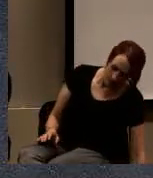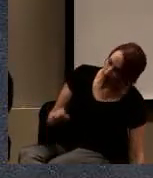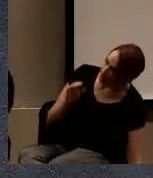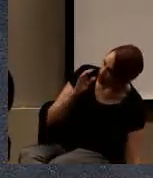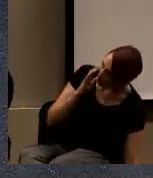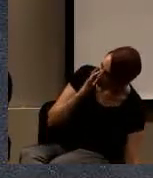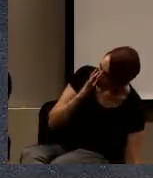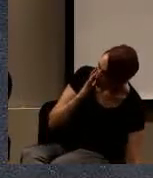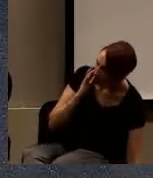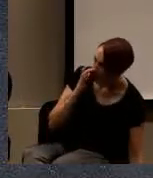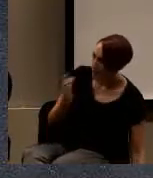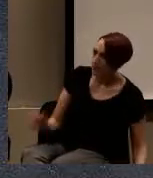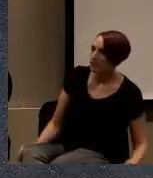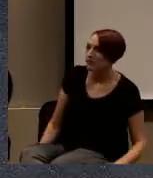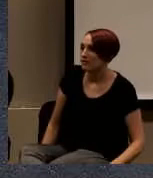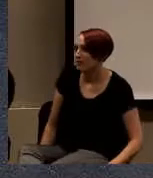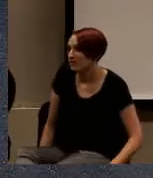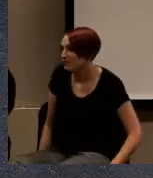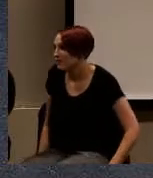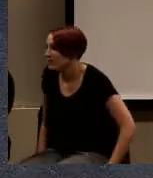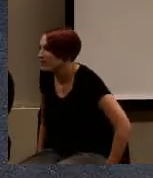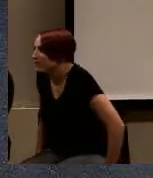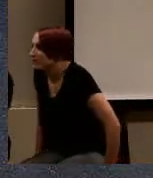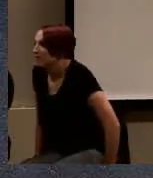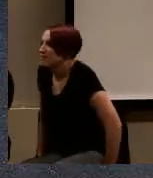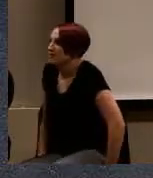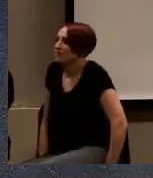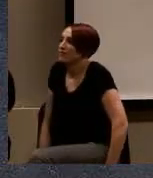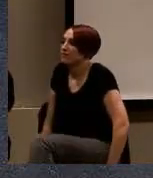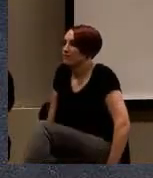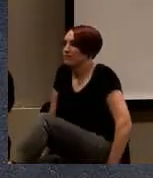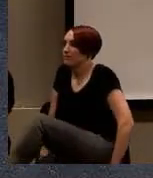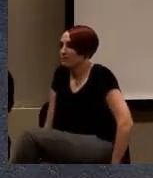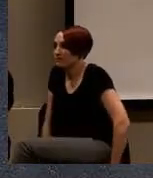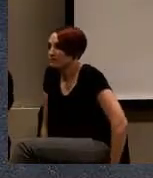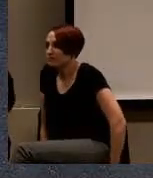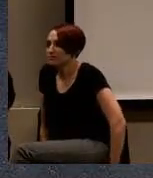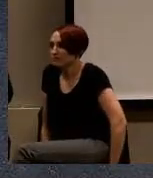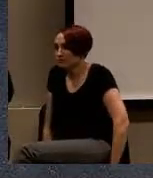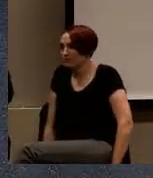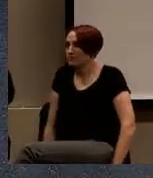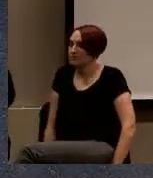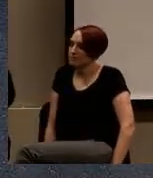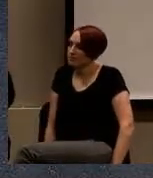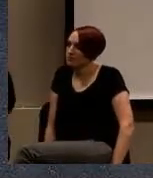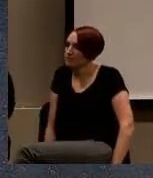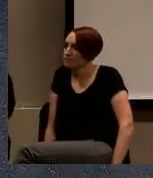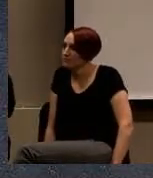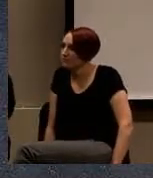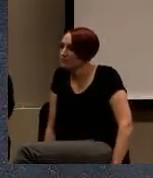check-up on how well their vehicle meets their needs. So, even when you have all these features, whatever